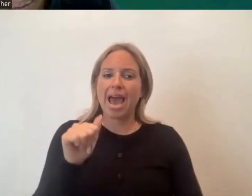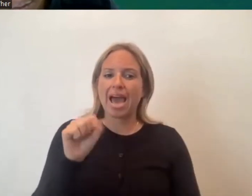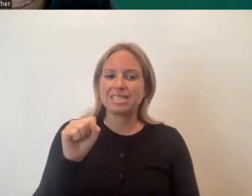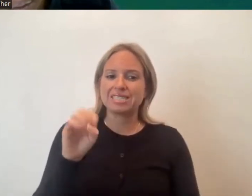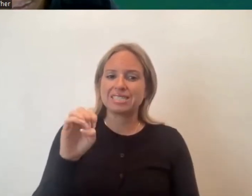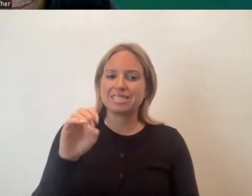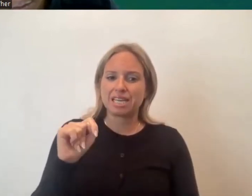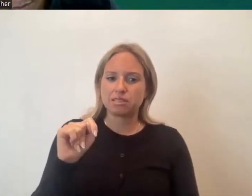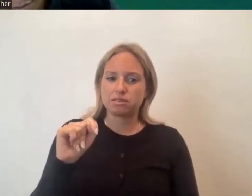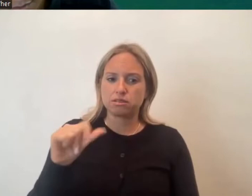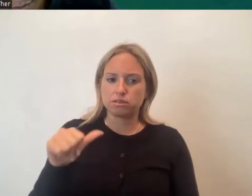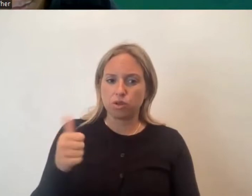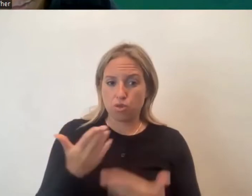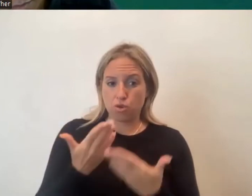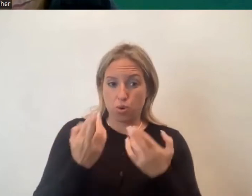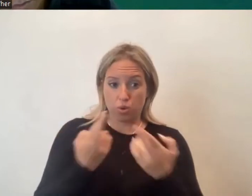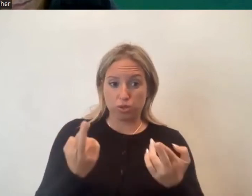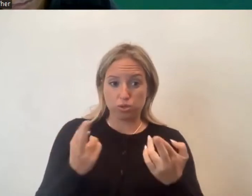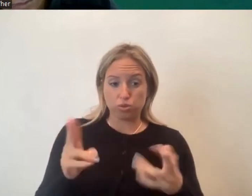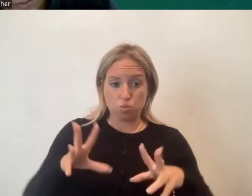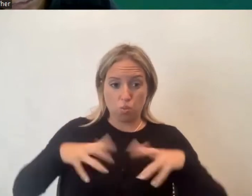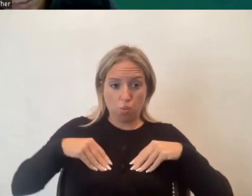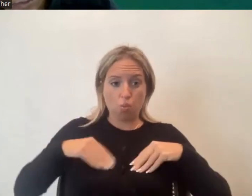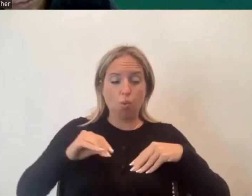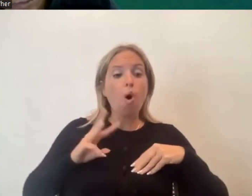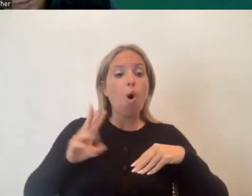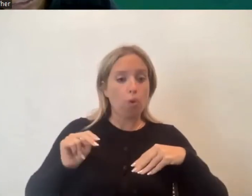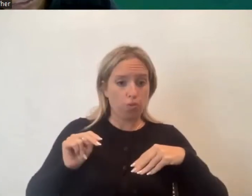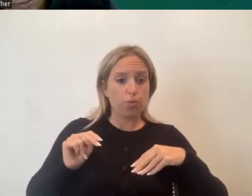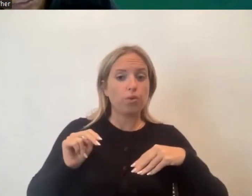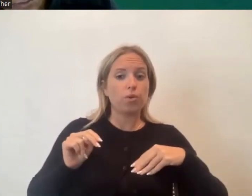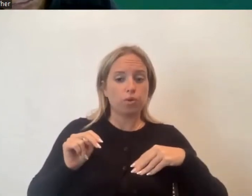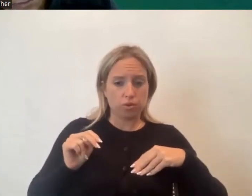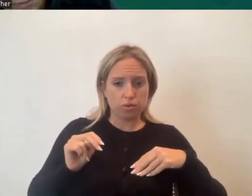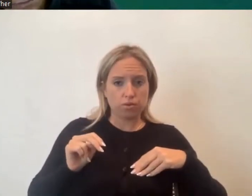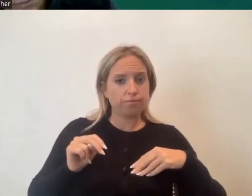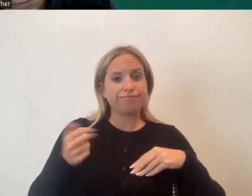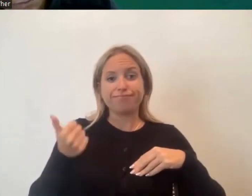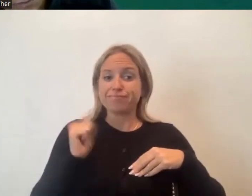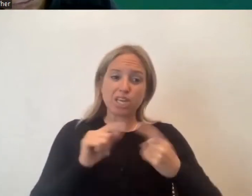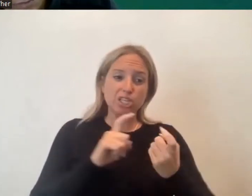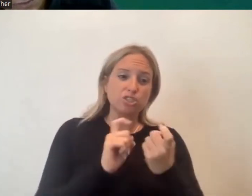Report any resources that you own, report any changes in those as well.